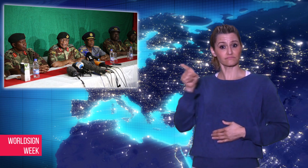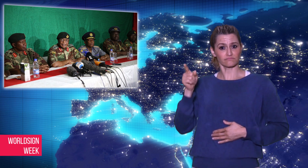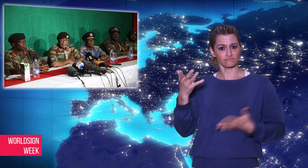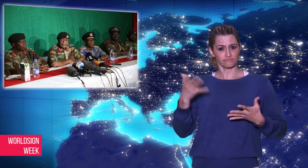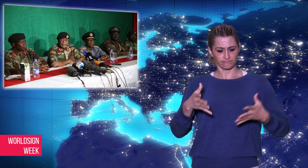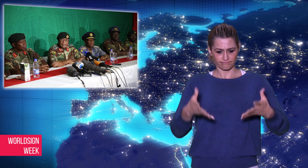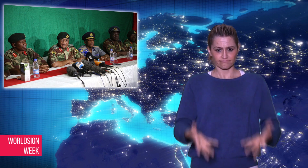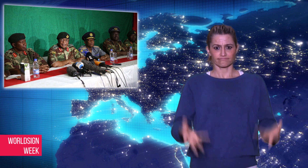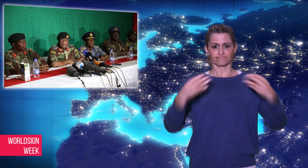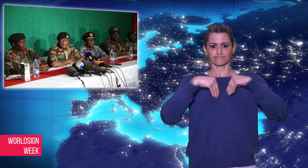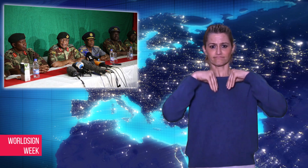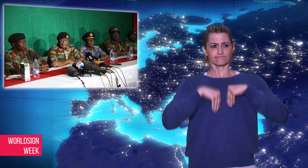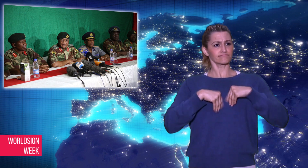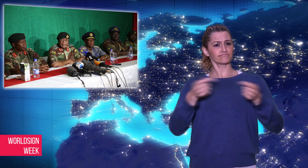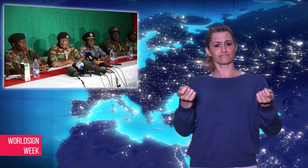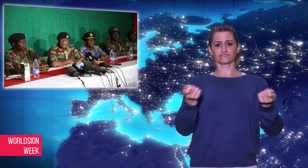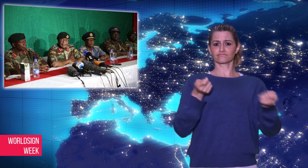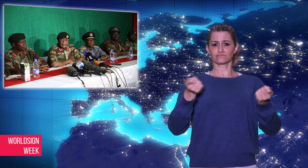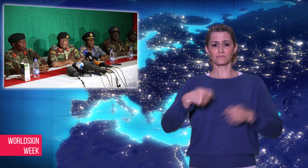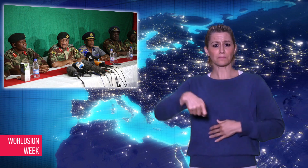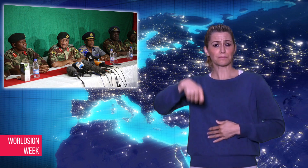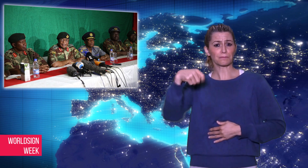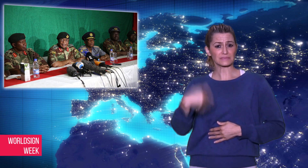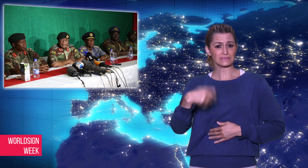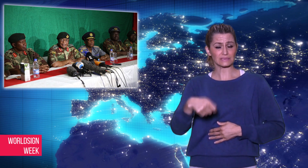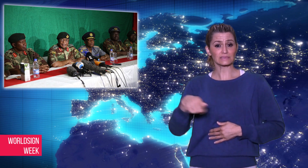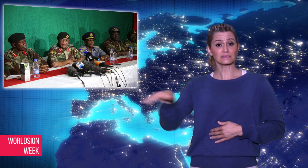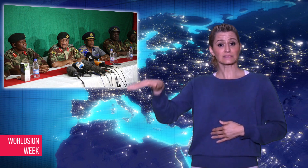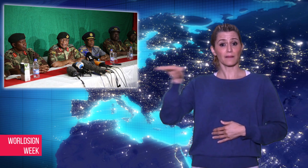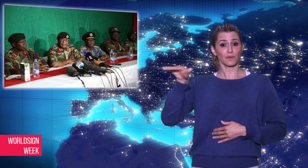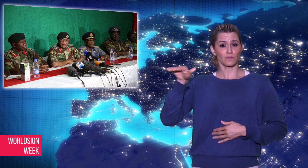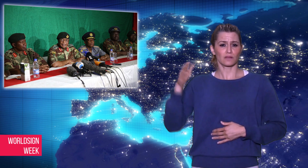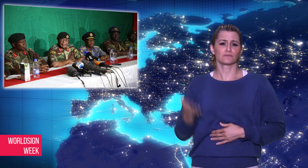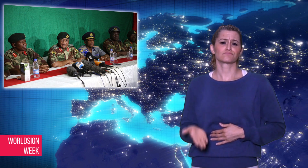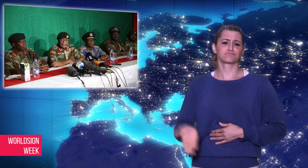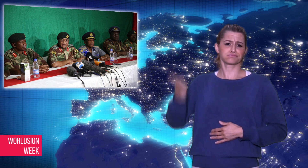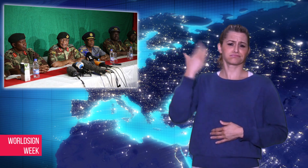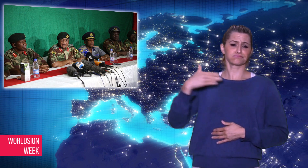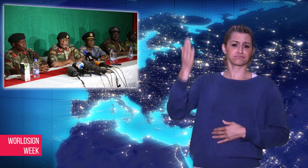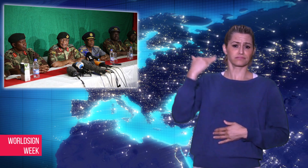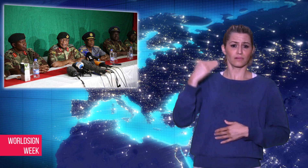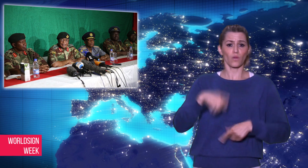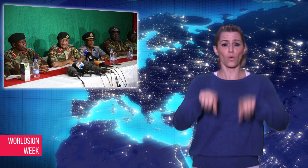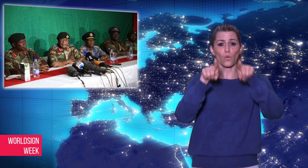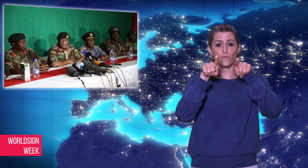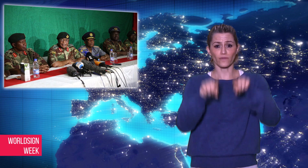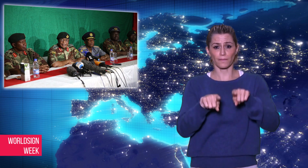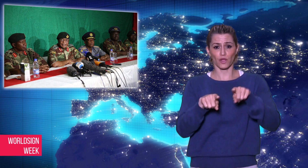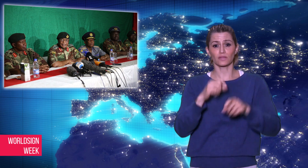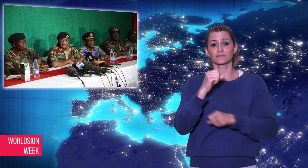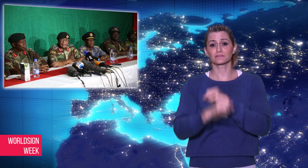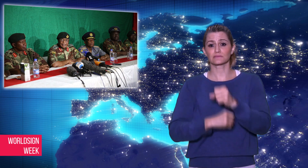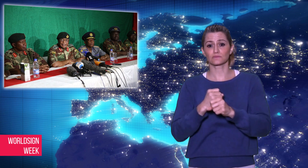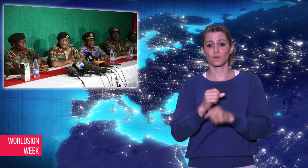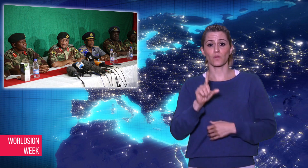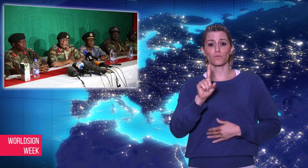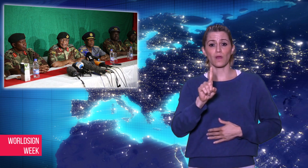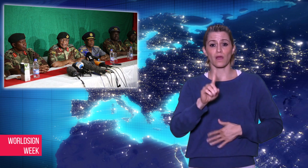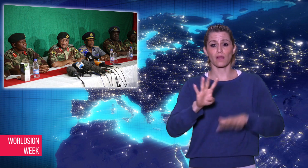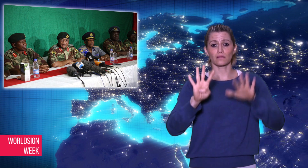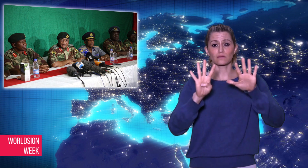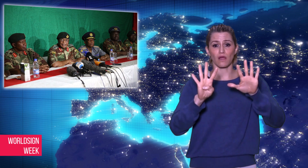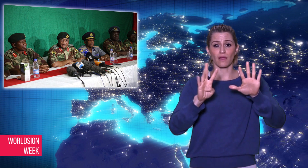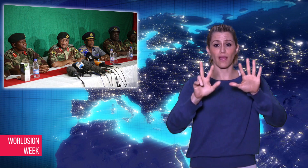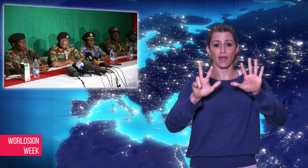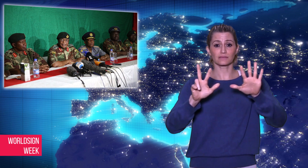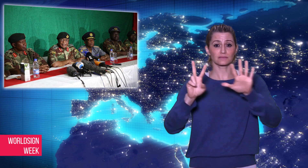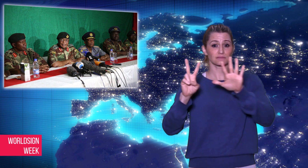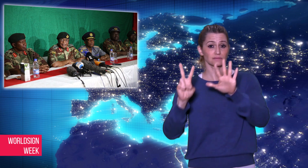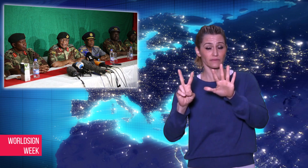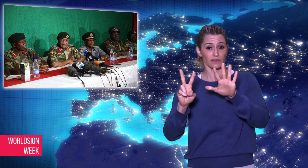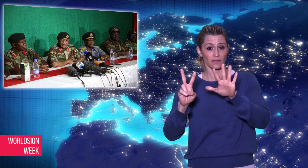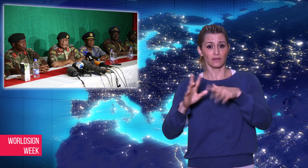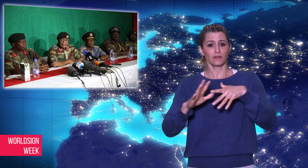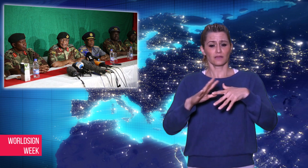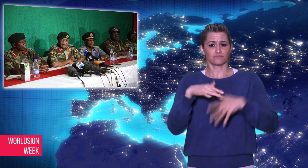He became president of Zimbabwe in November 1987